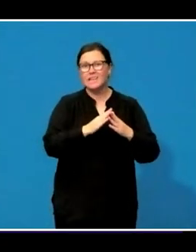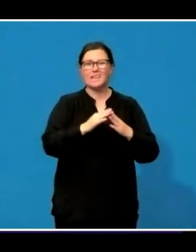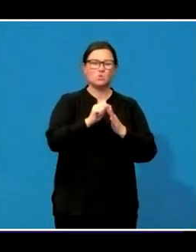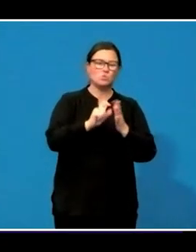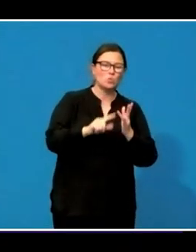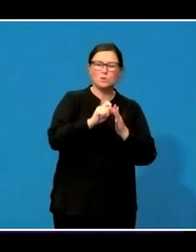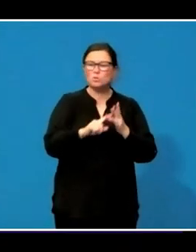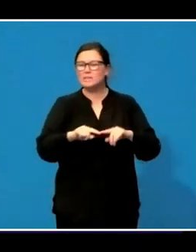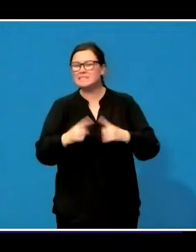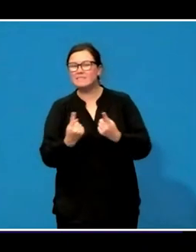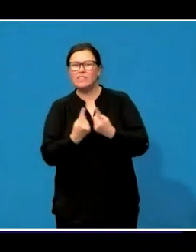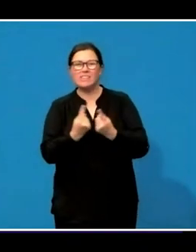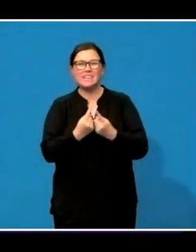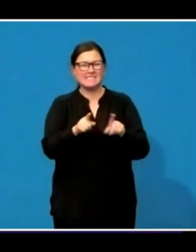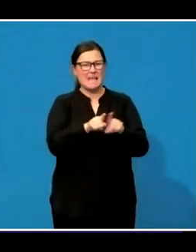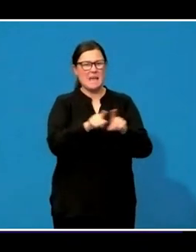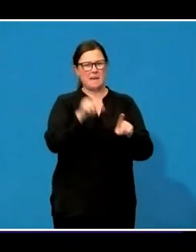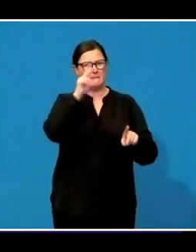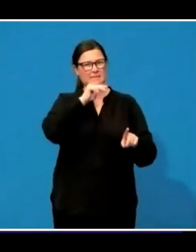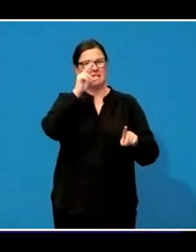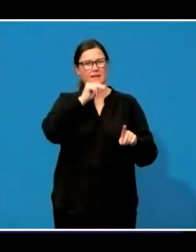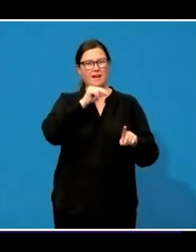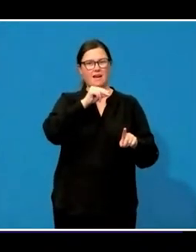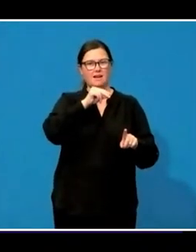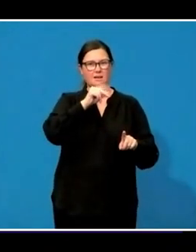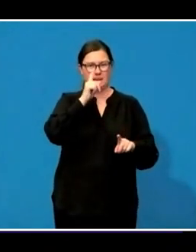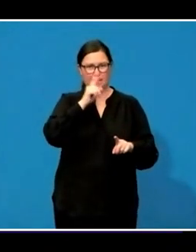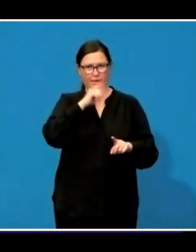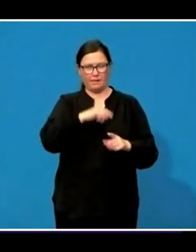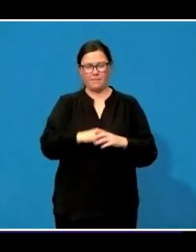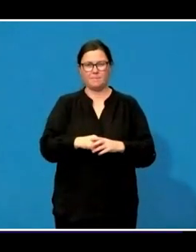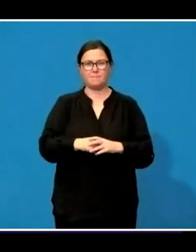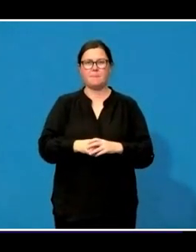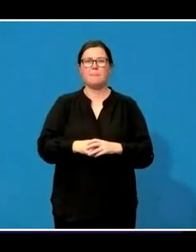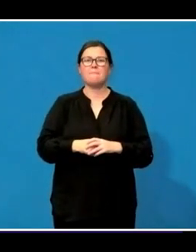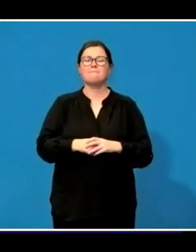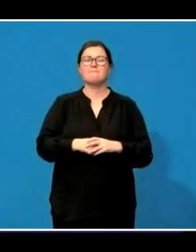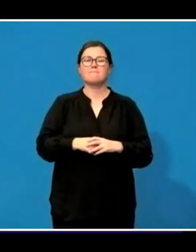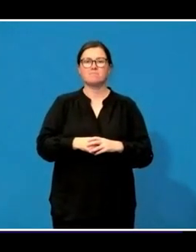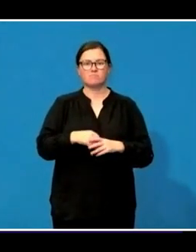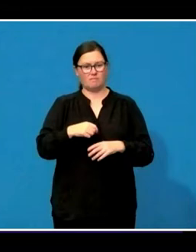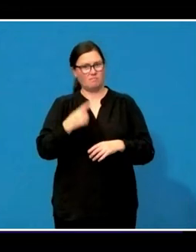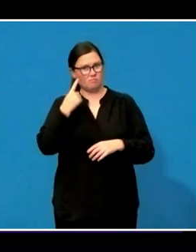That seemed promising at the time? Remarkably. It meant a huge change.